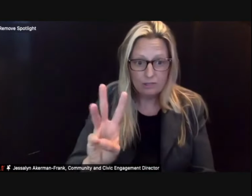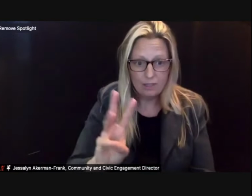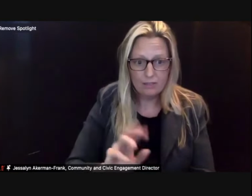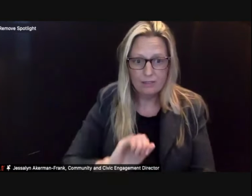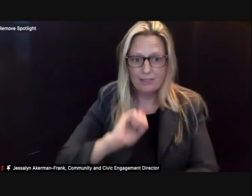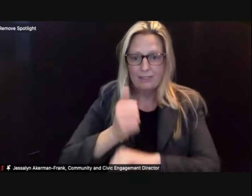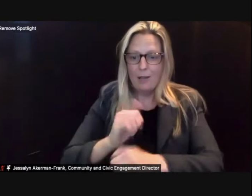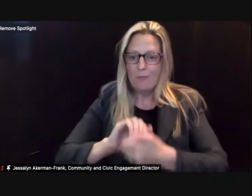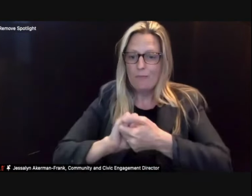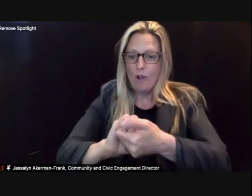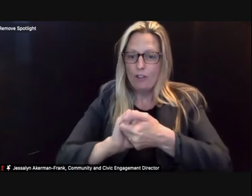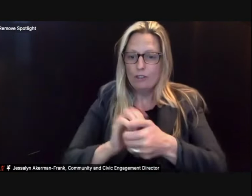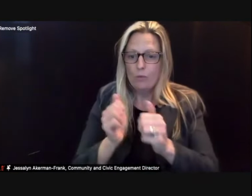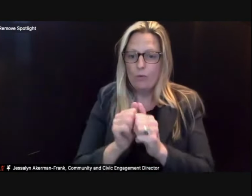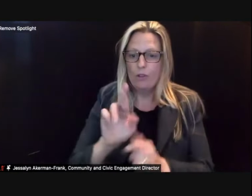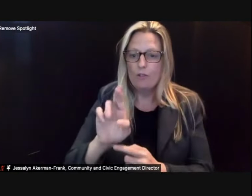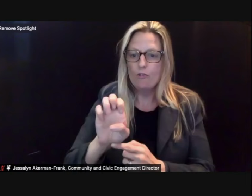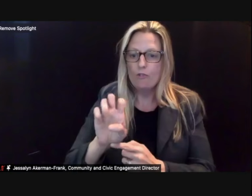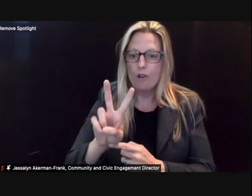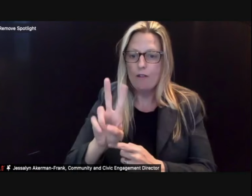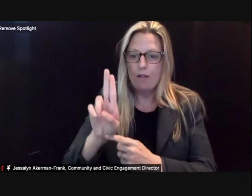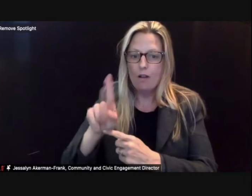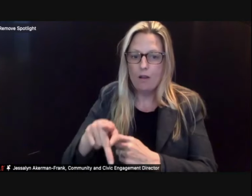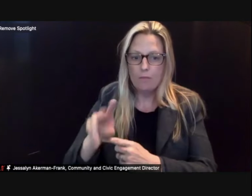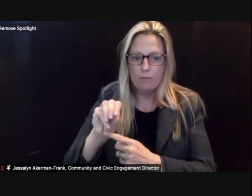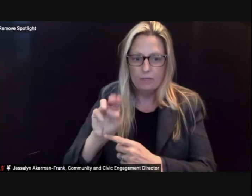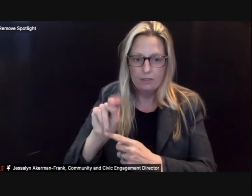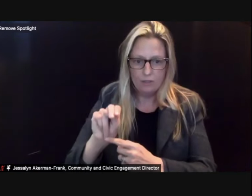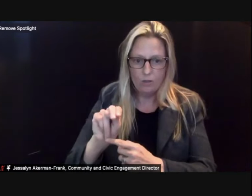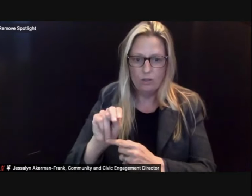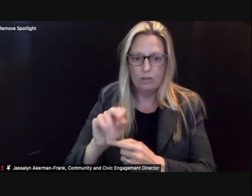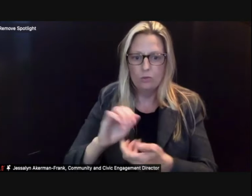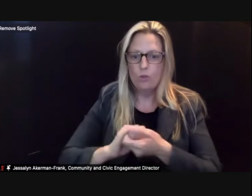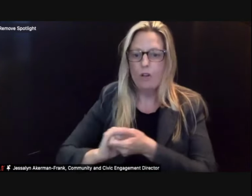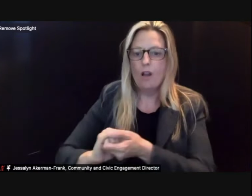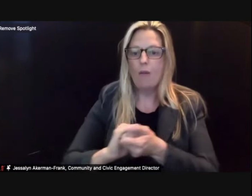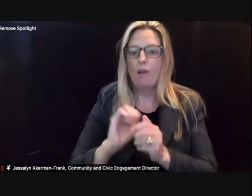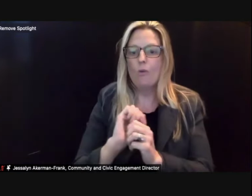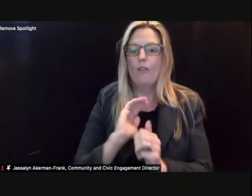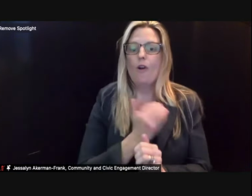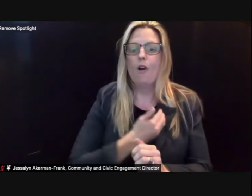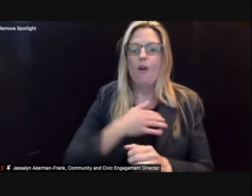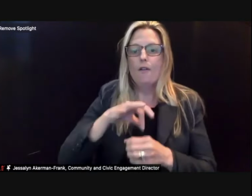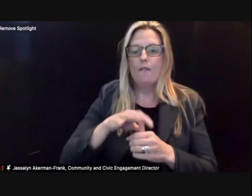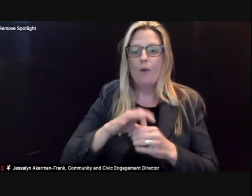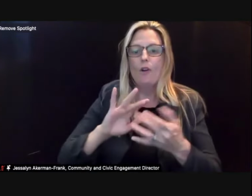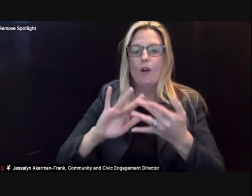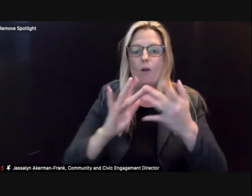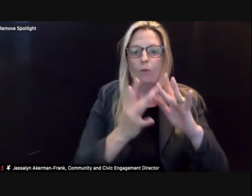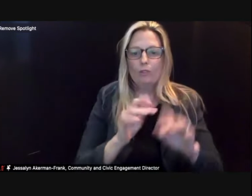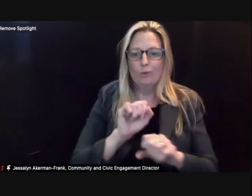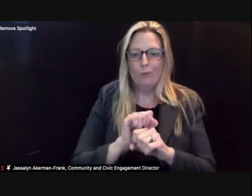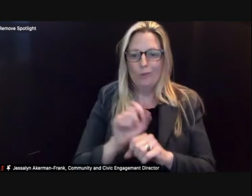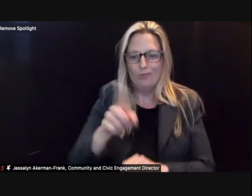And finally number six. We established partnership with RevUp Minnesota to collaborate on Voters